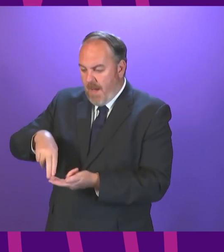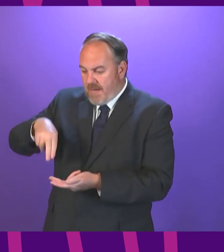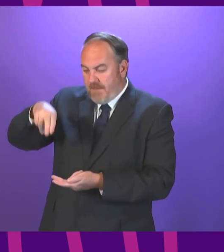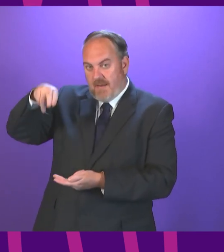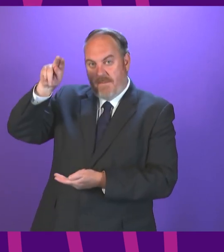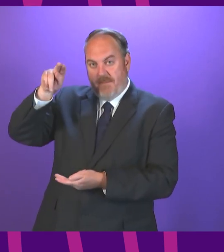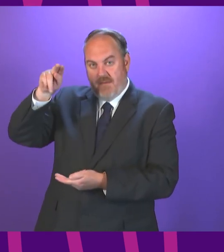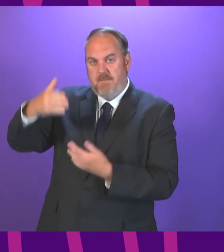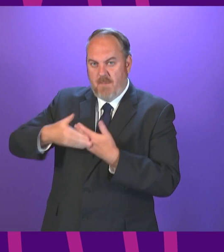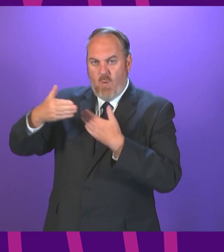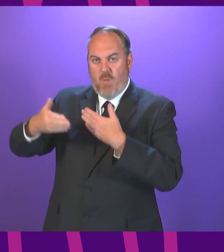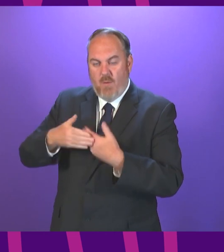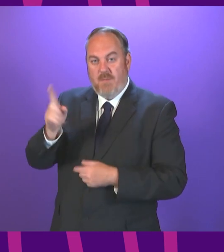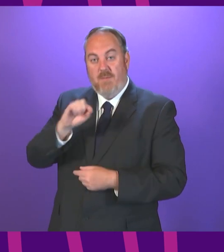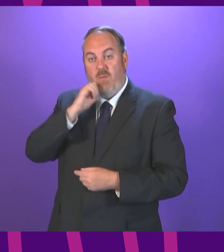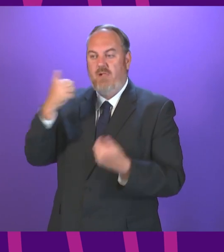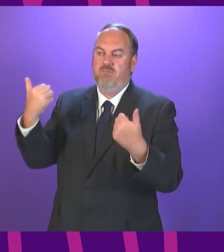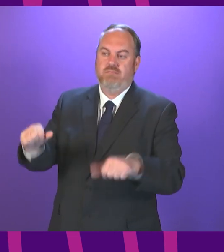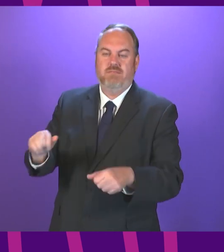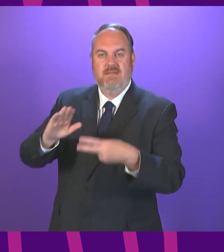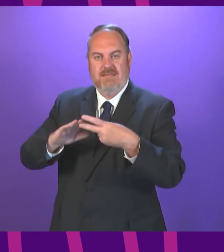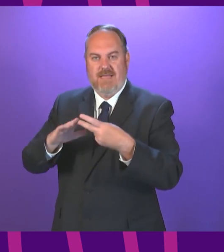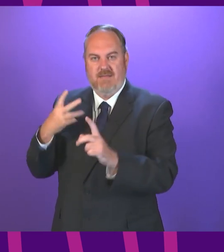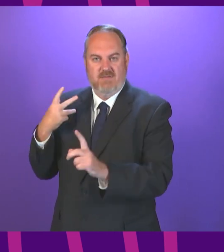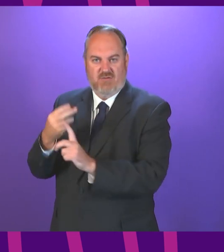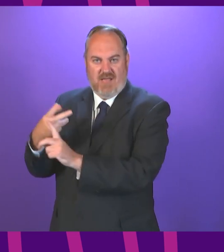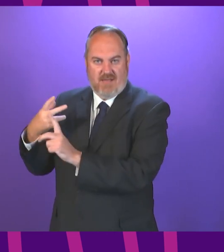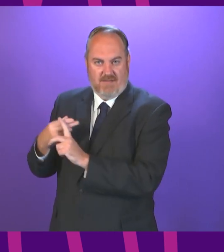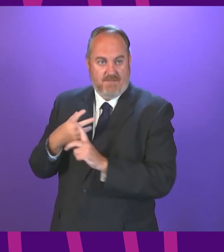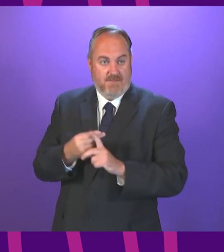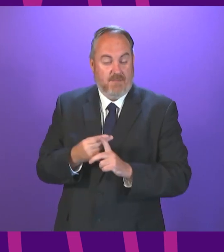Walk-in vaccination centres are now open in all mainland health board areas for anyone